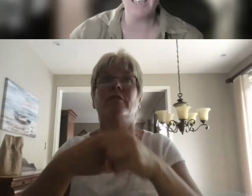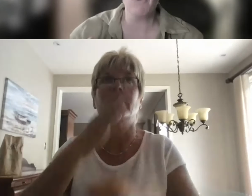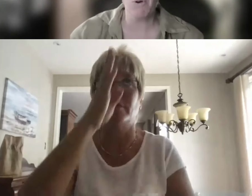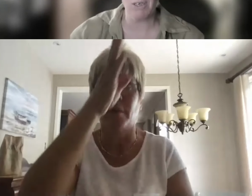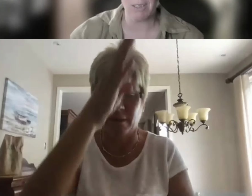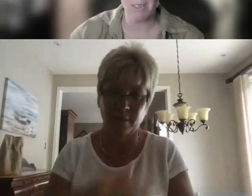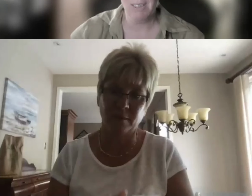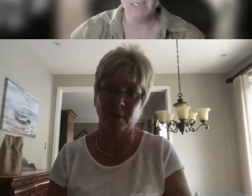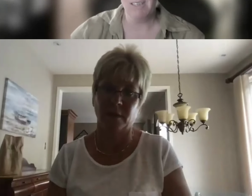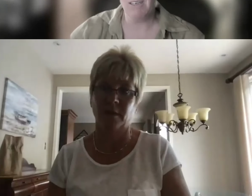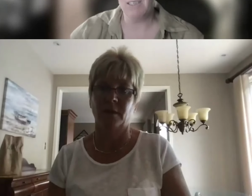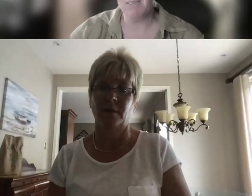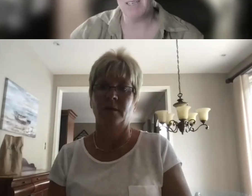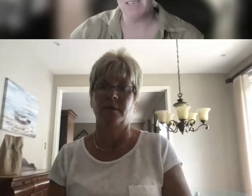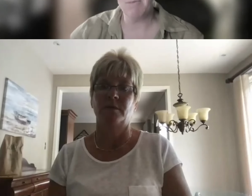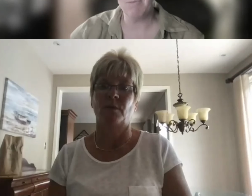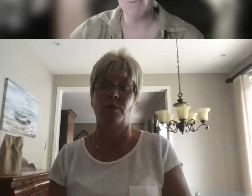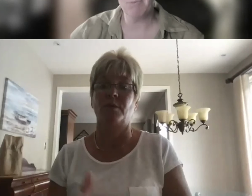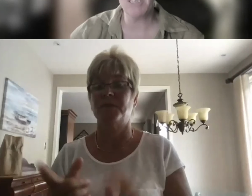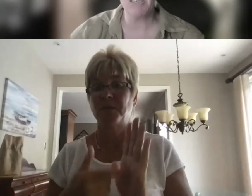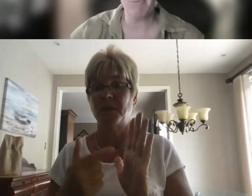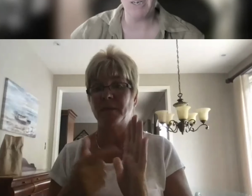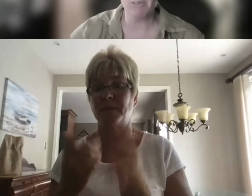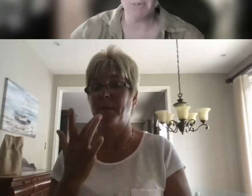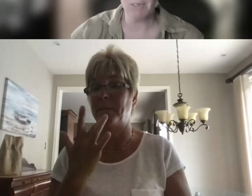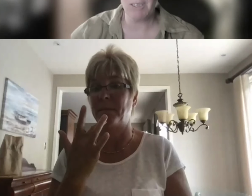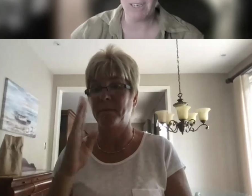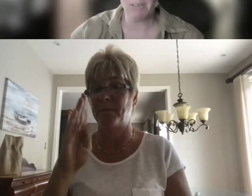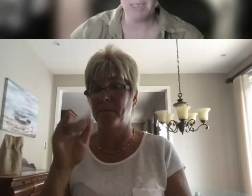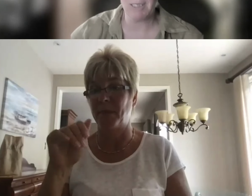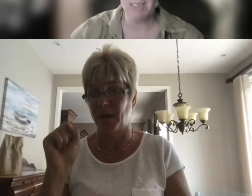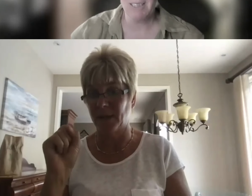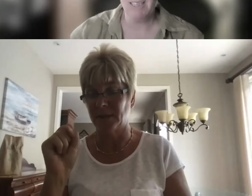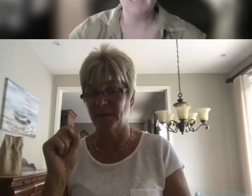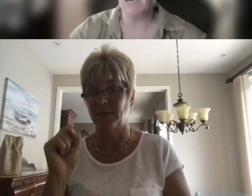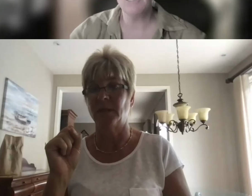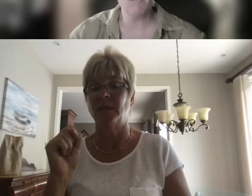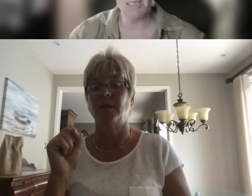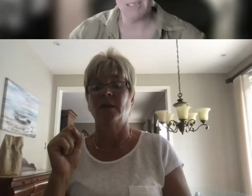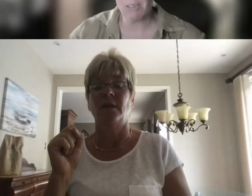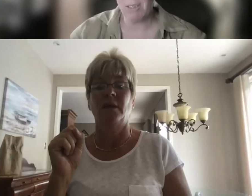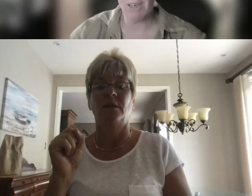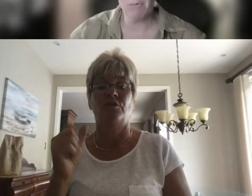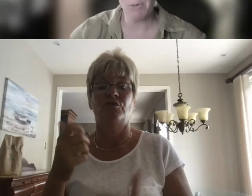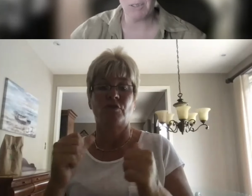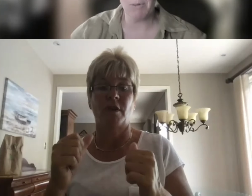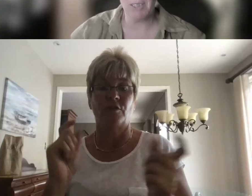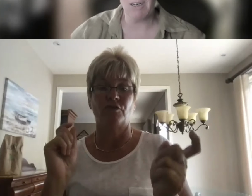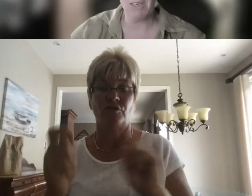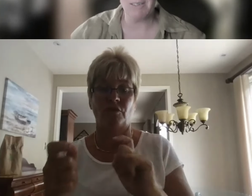any work on bringing about greater equity. I agree, there's a lot of work going on,